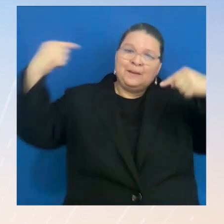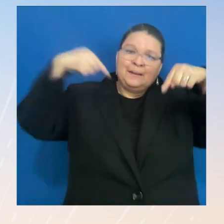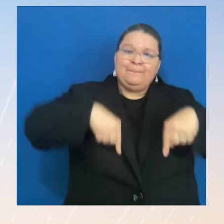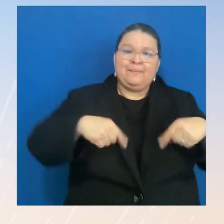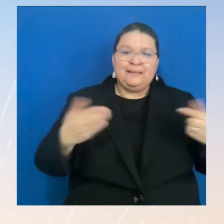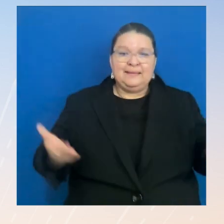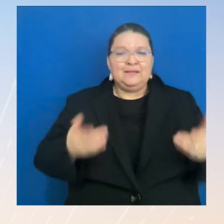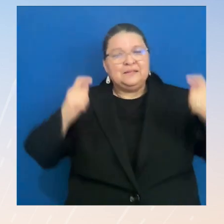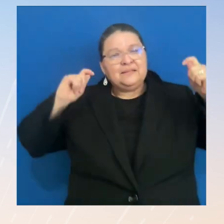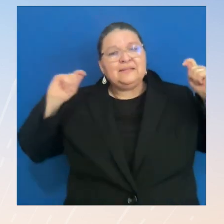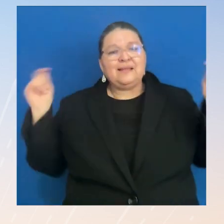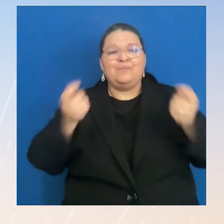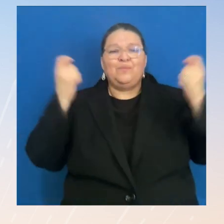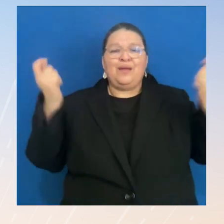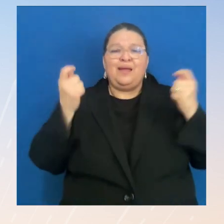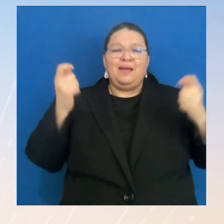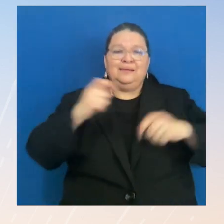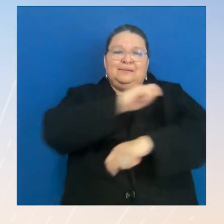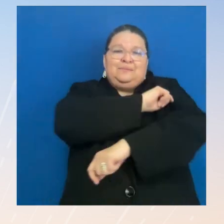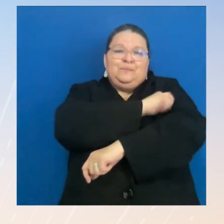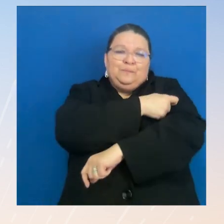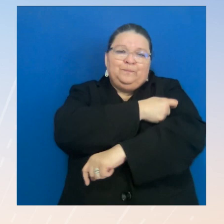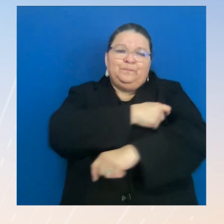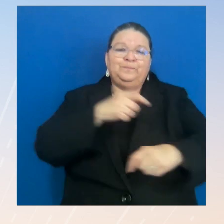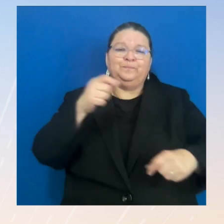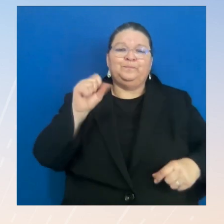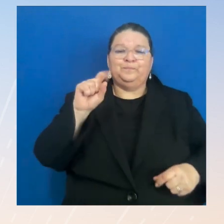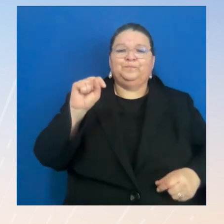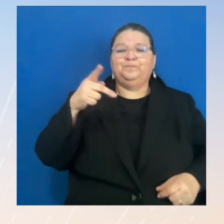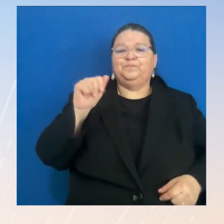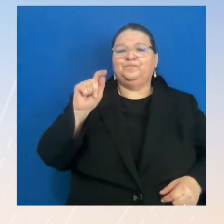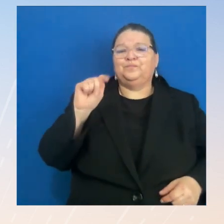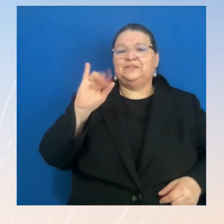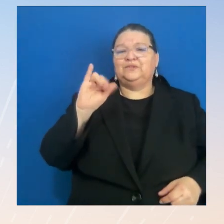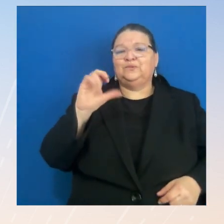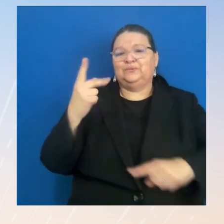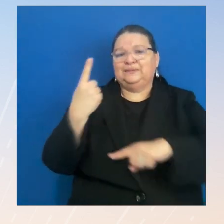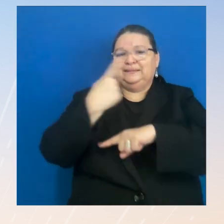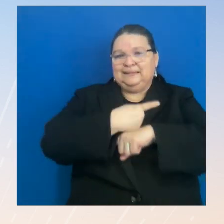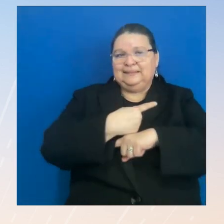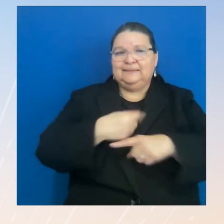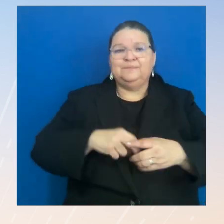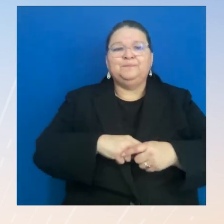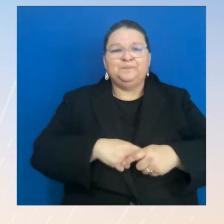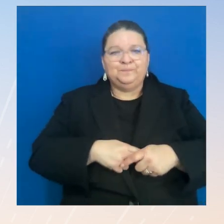where there is some food or beverage served, and certainly this will be a continuation of that.